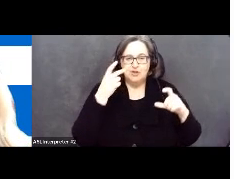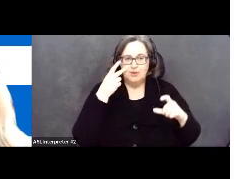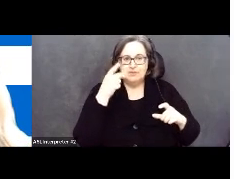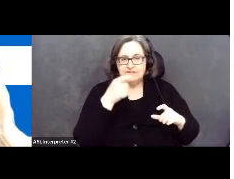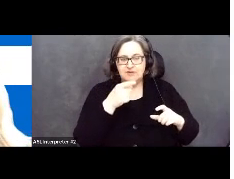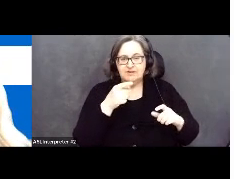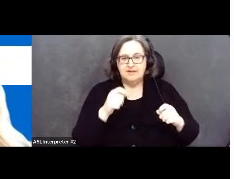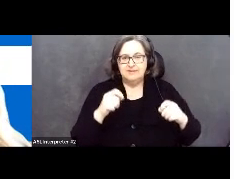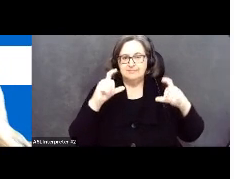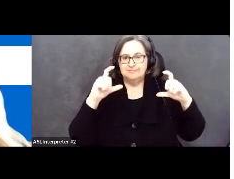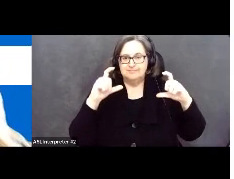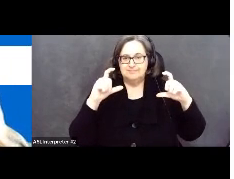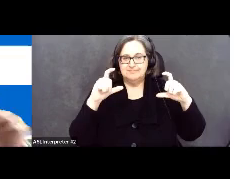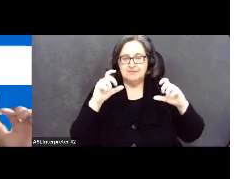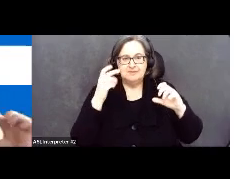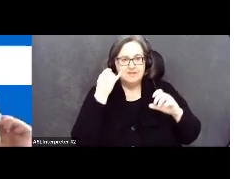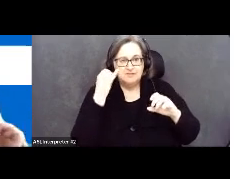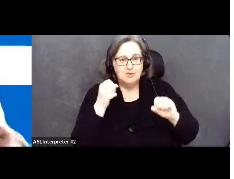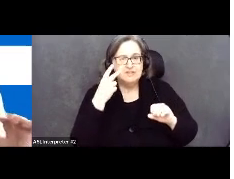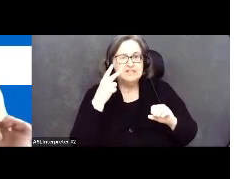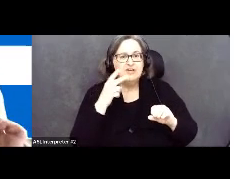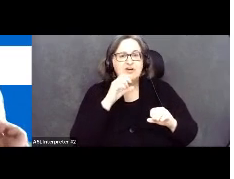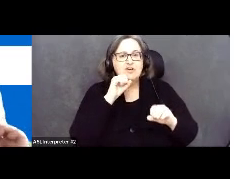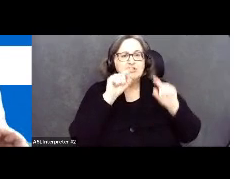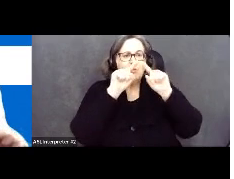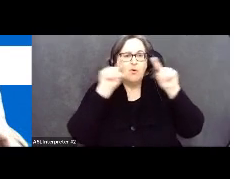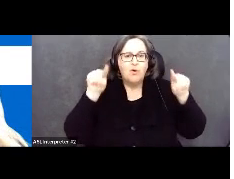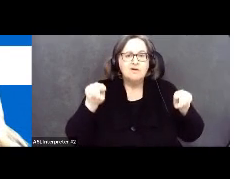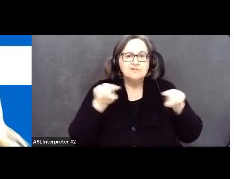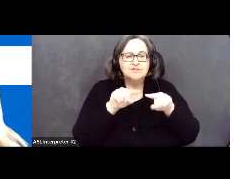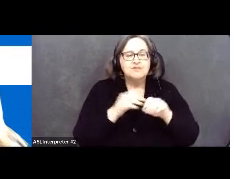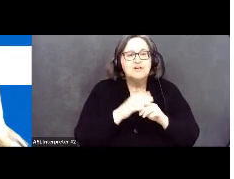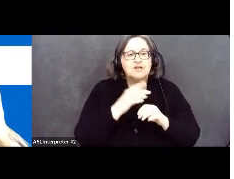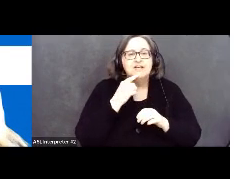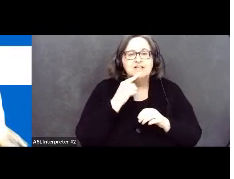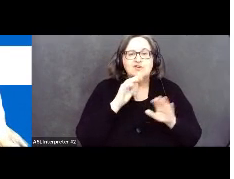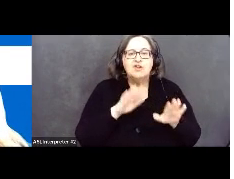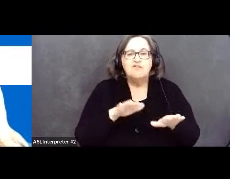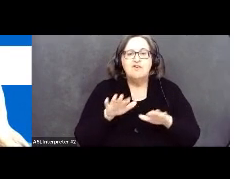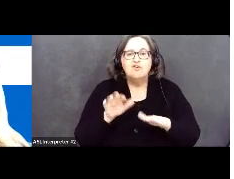highlighted it in orange, informal return to learn approaches.